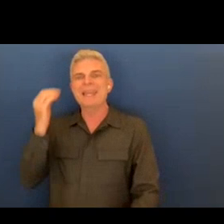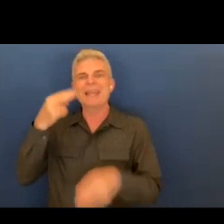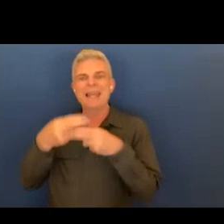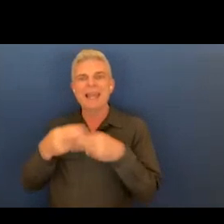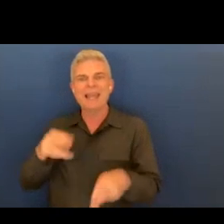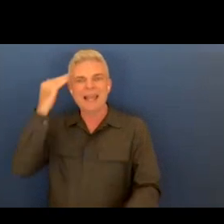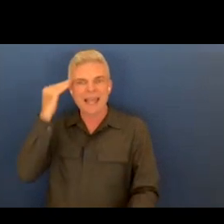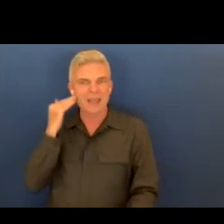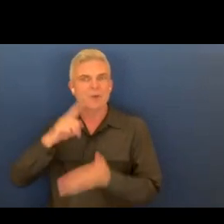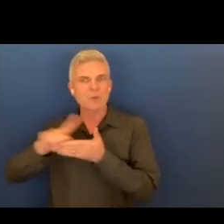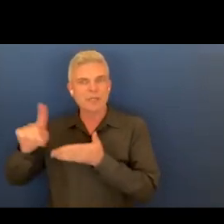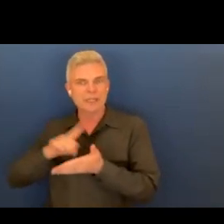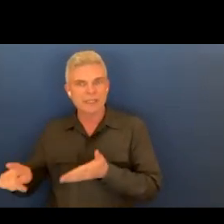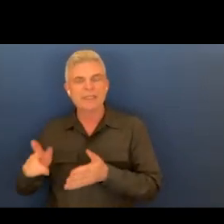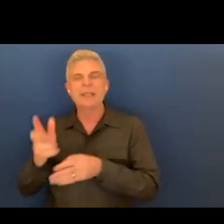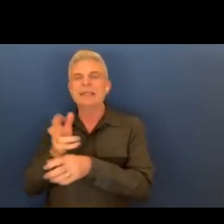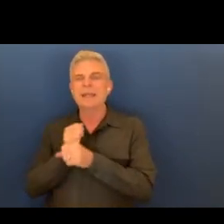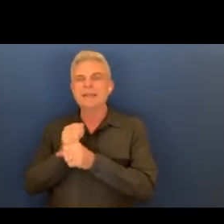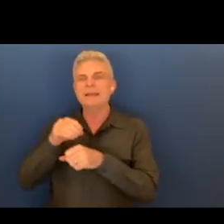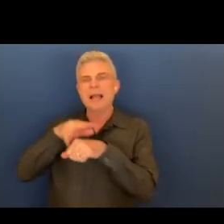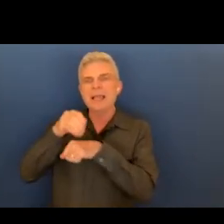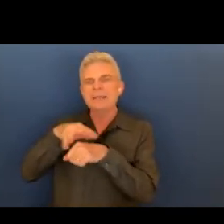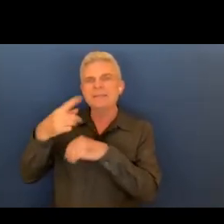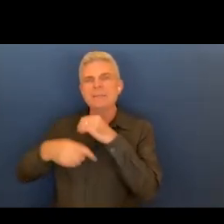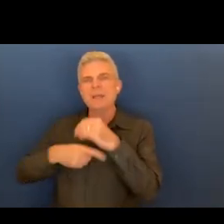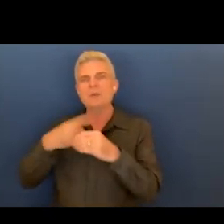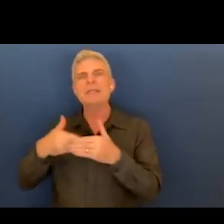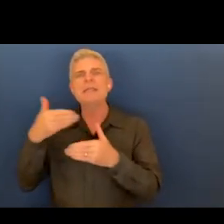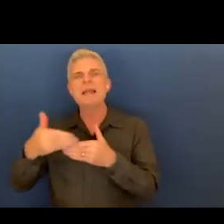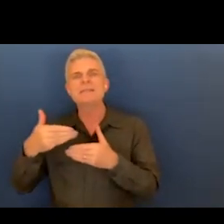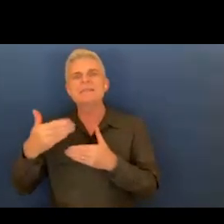about next steps and strategies to bring back to the working group.